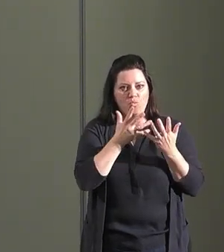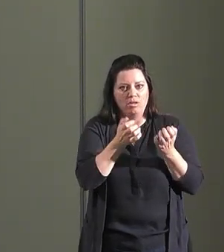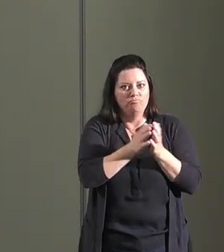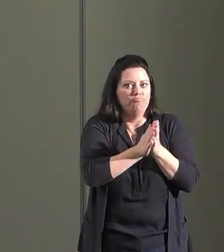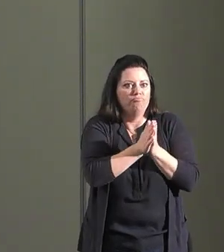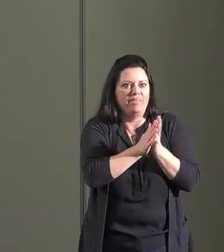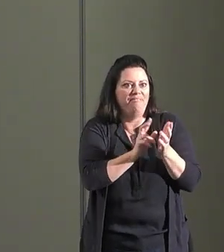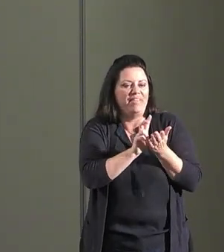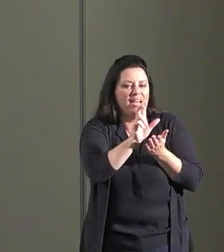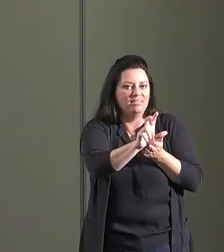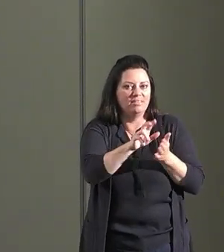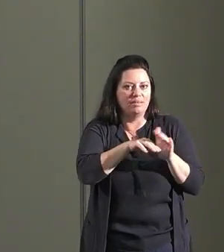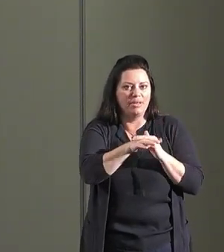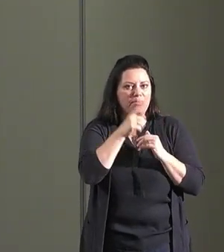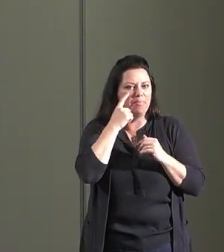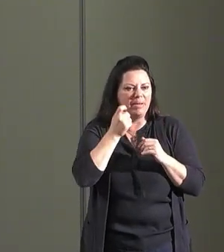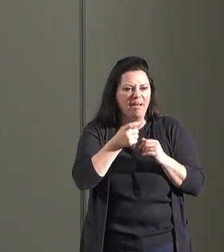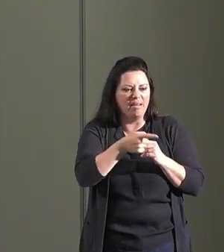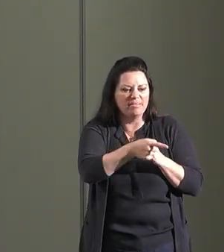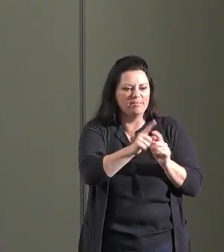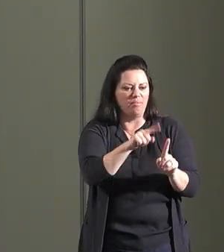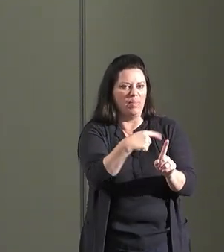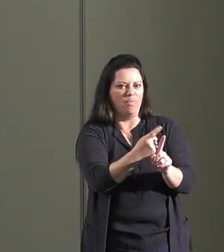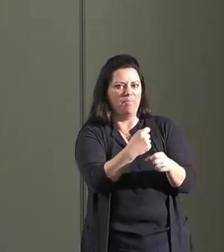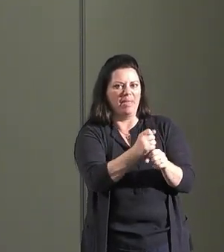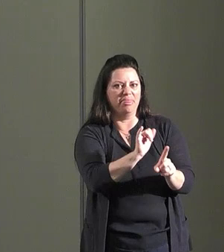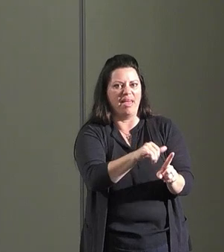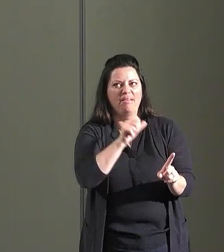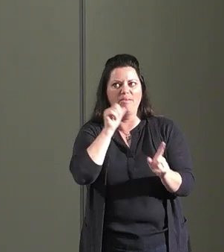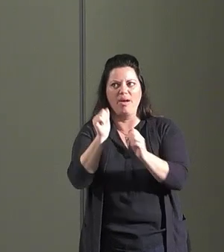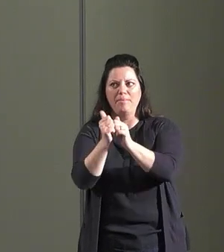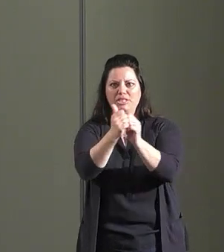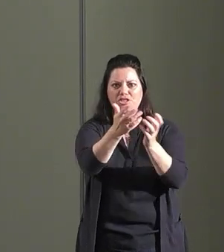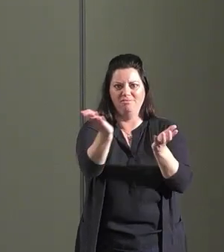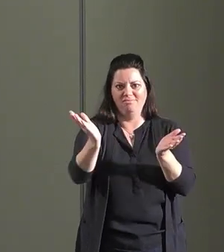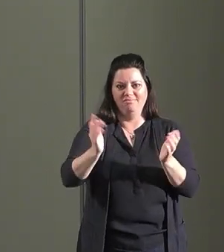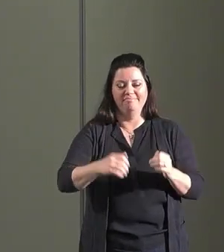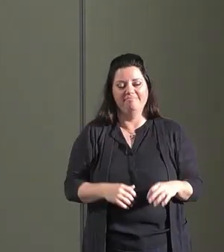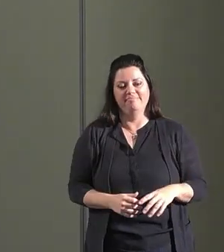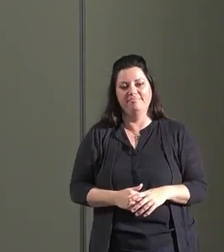because they don't have much competition >> MIKE: Yeah. There is a no -- there is no doubt